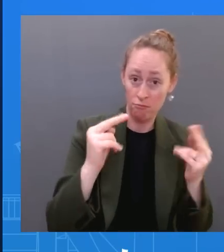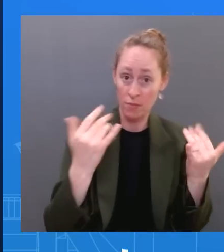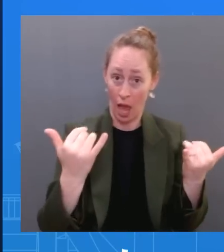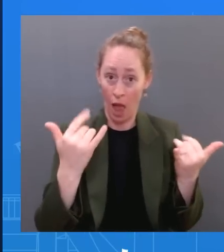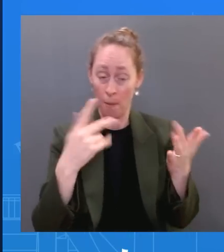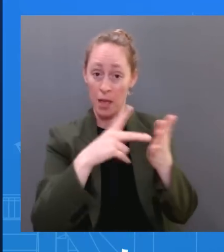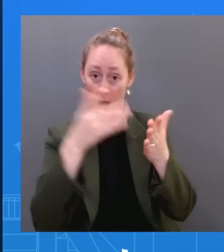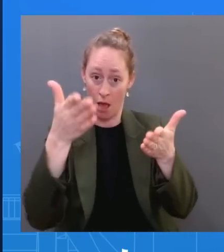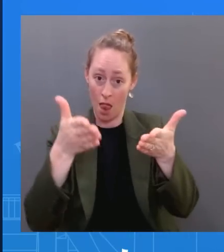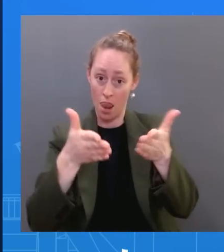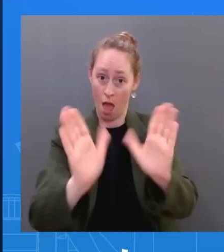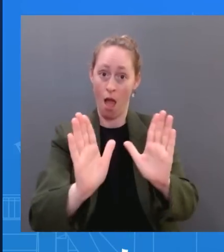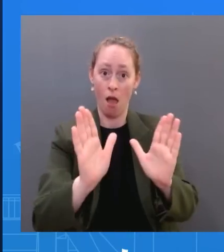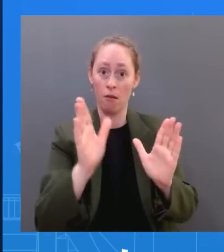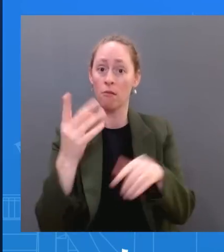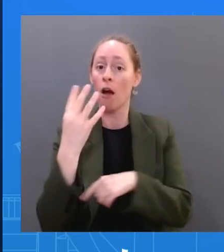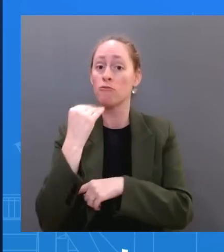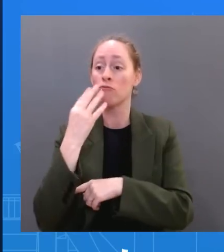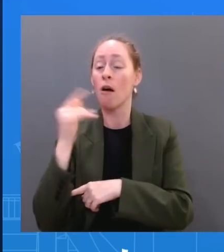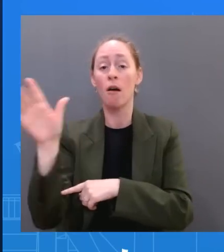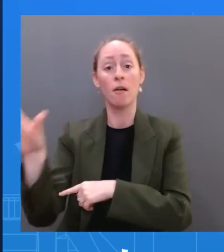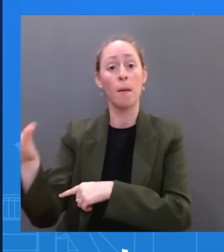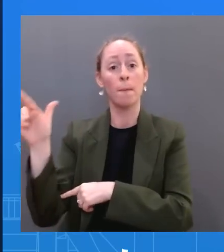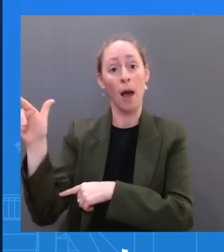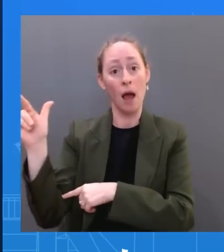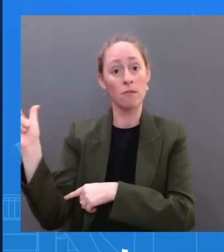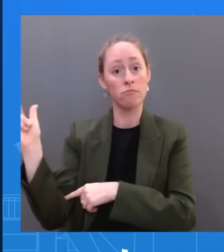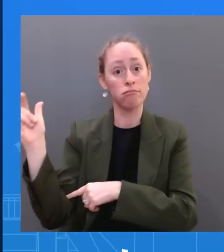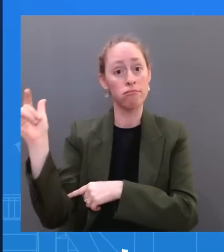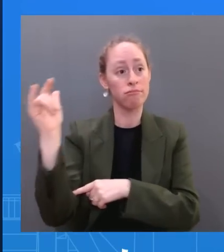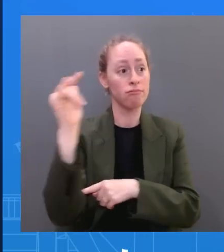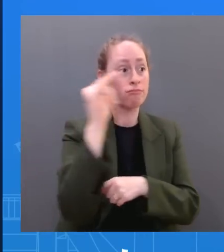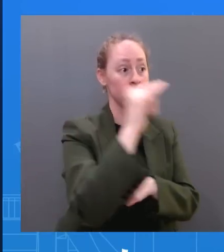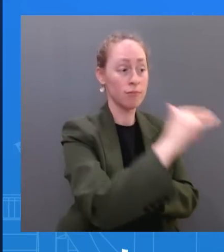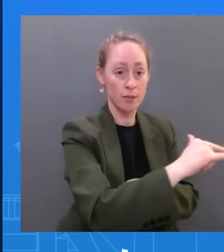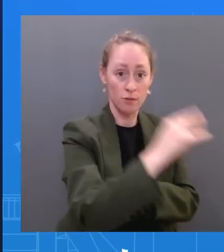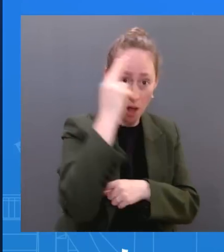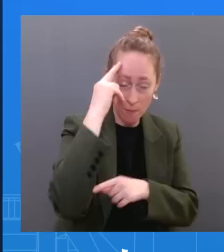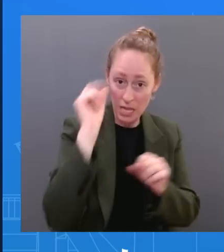What I will say is that this broad topic of Israel's integration into the region,